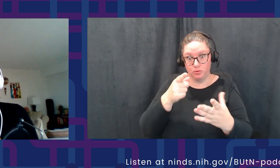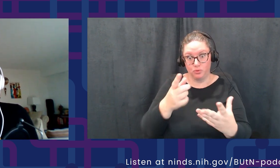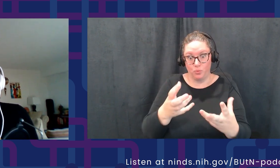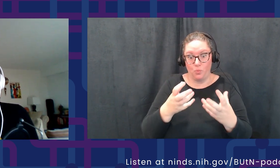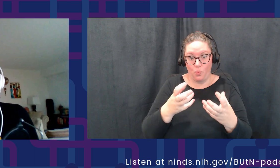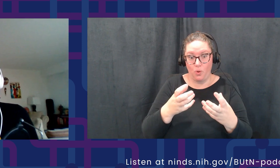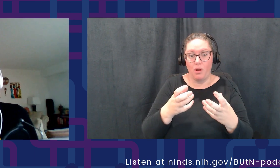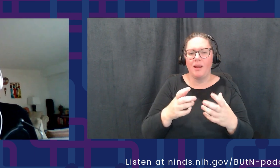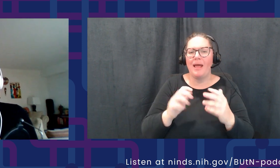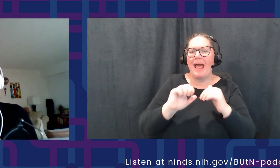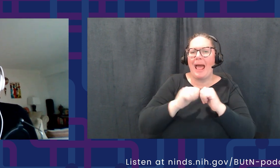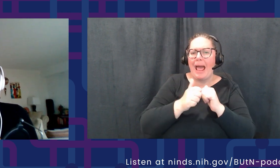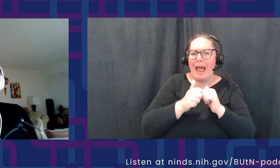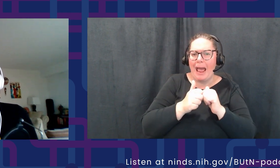How do you also make it engaging?